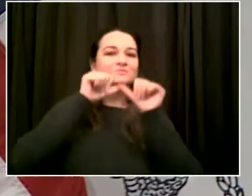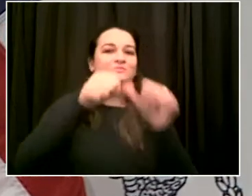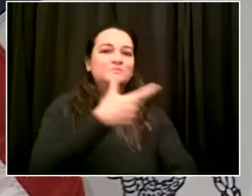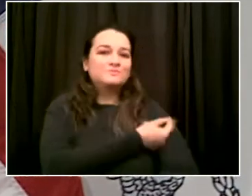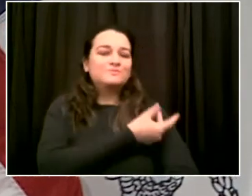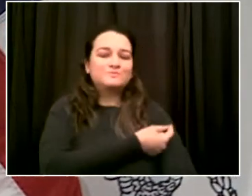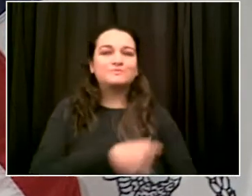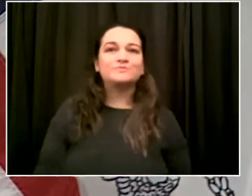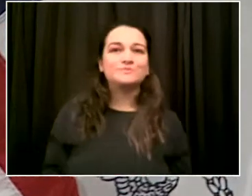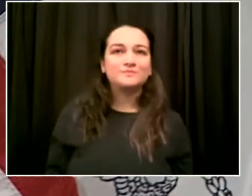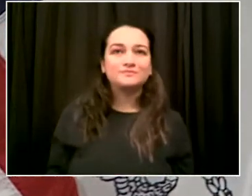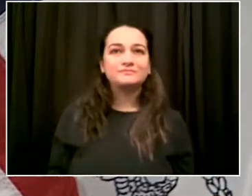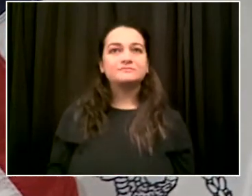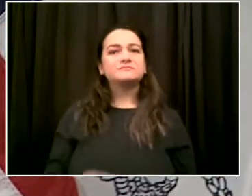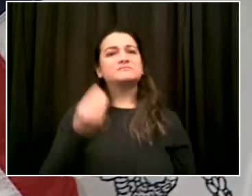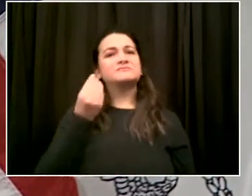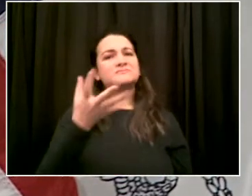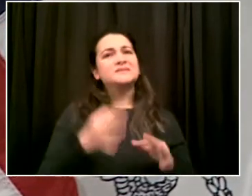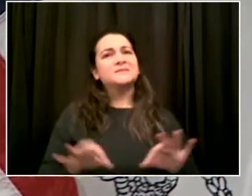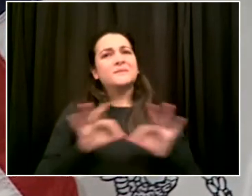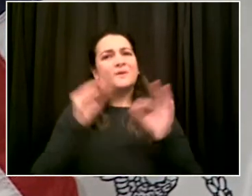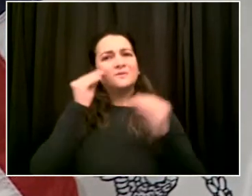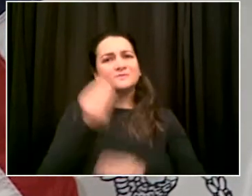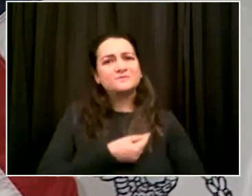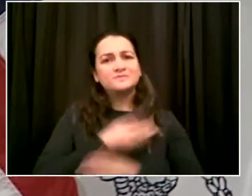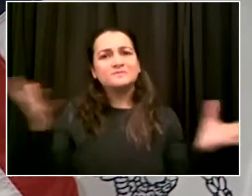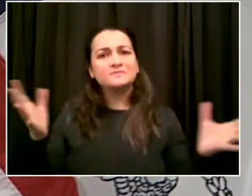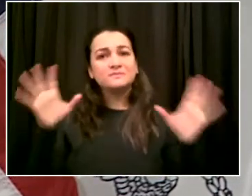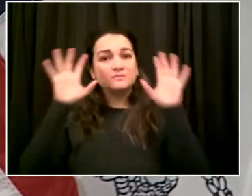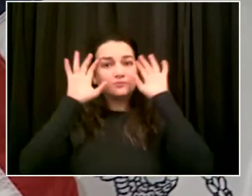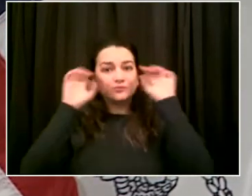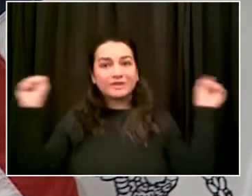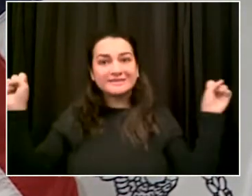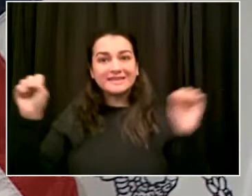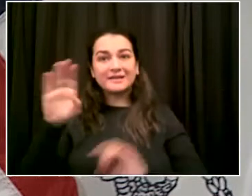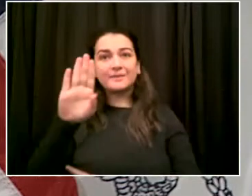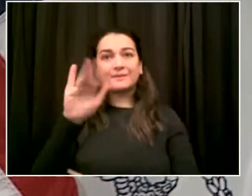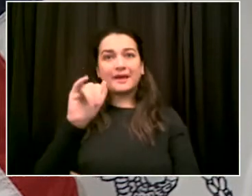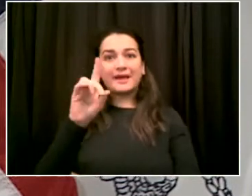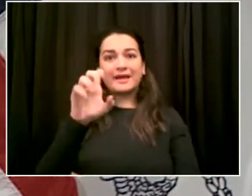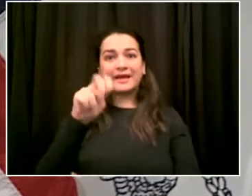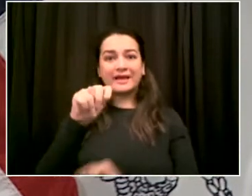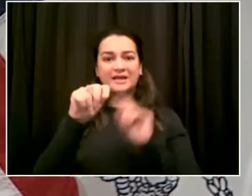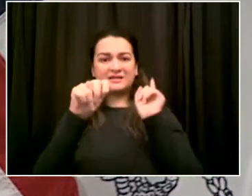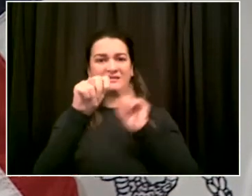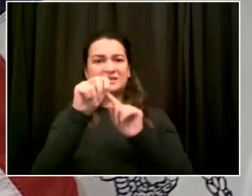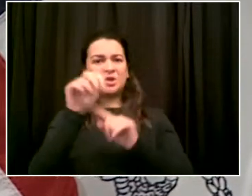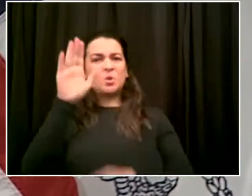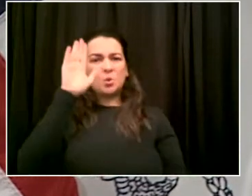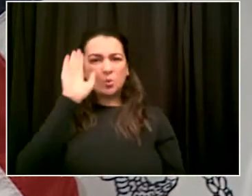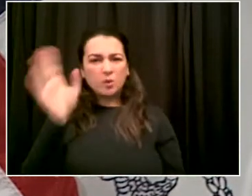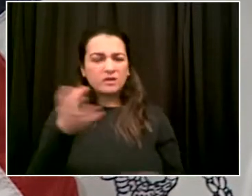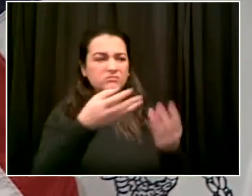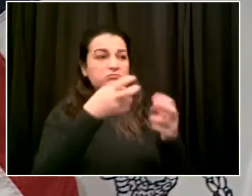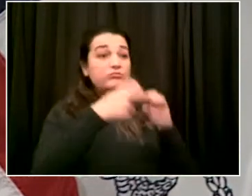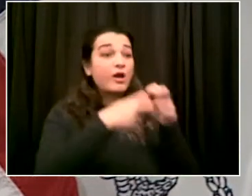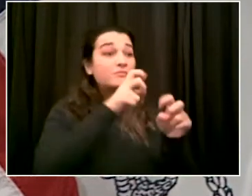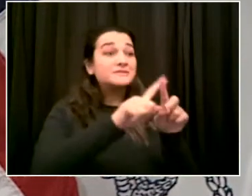REAEAH CMMORE AND MORE PEOPLE.